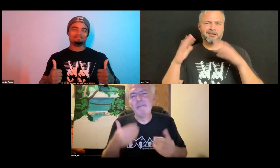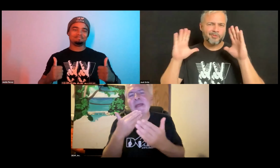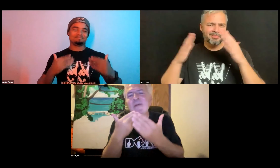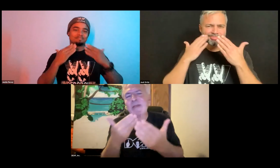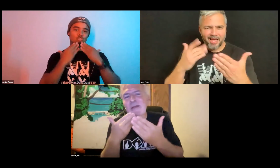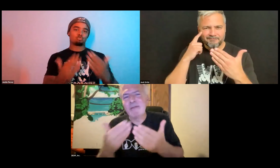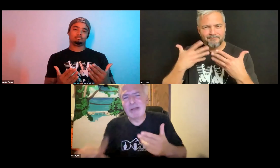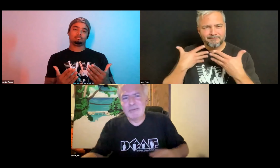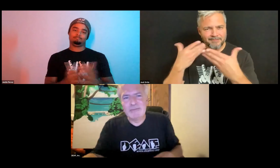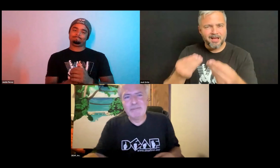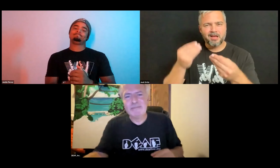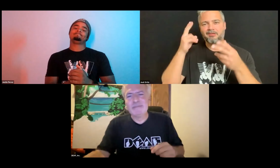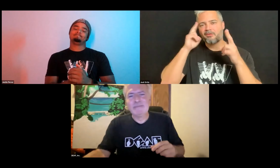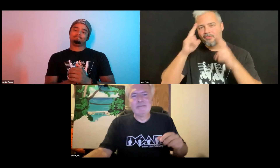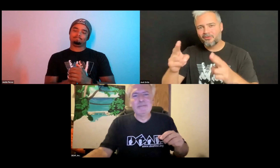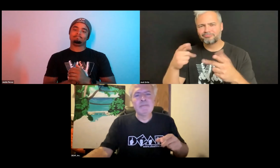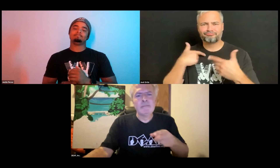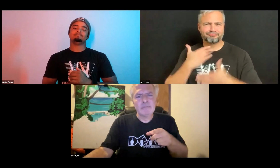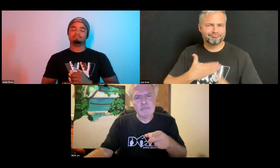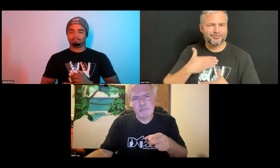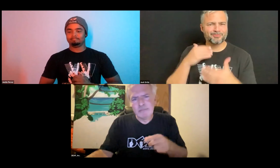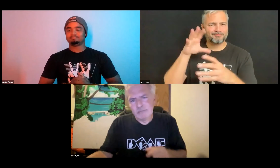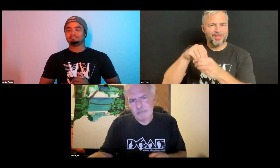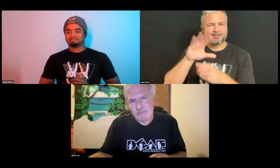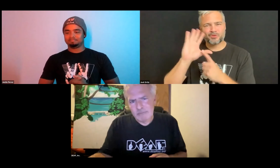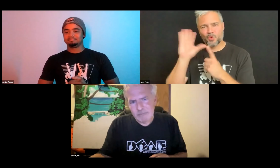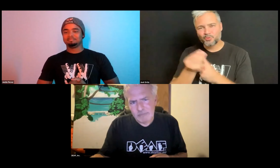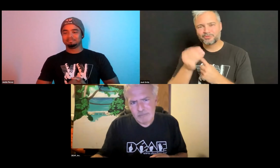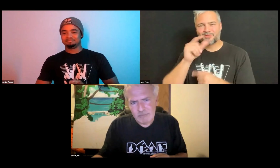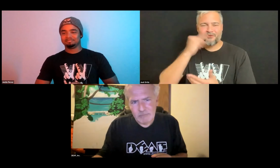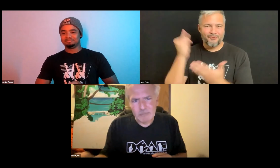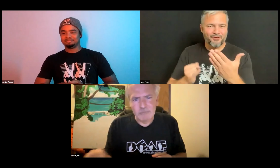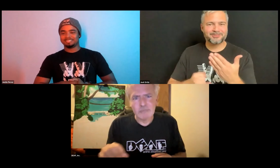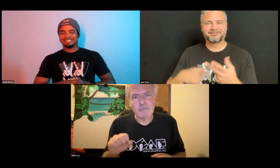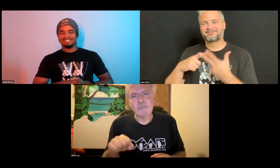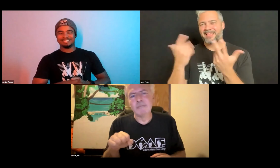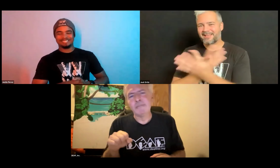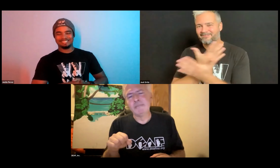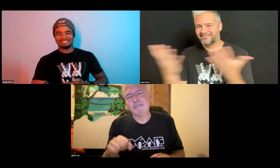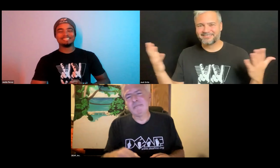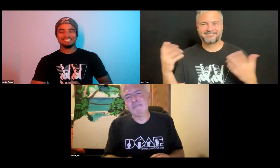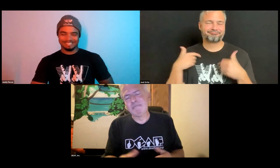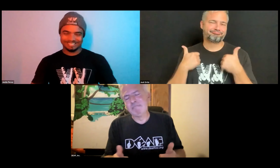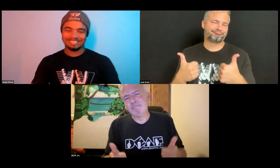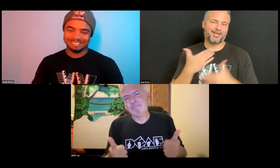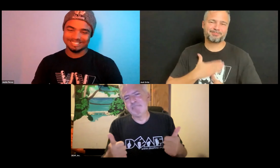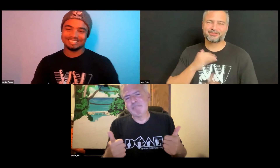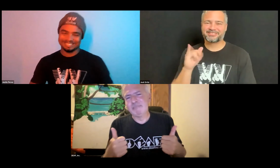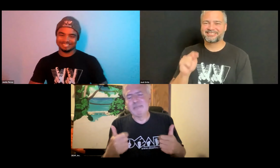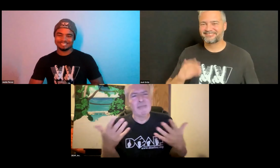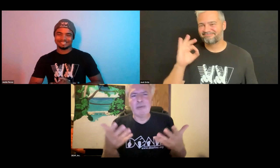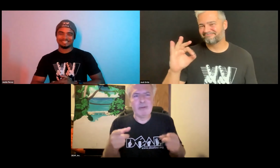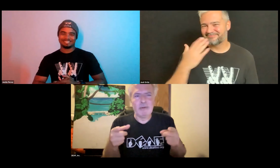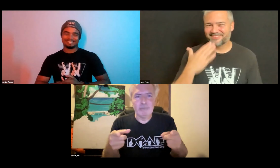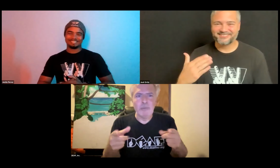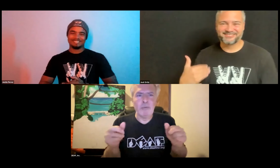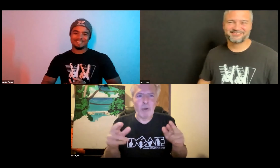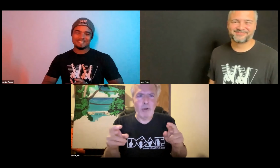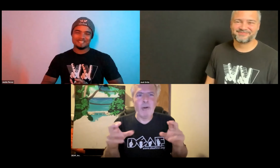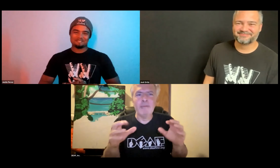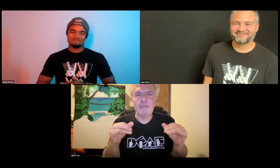Thank you, everything, for being involved and letting us share our Deaf culture in art and creativity with you, I really appreciate it.